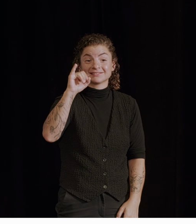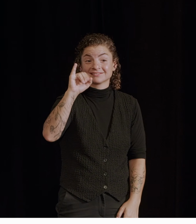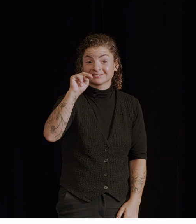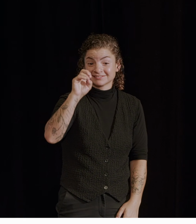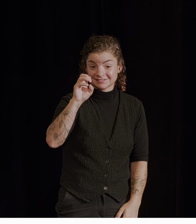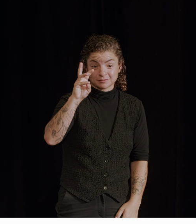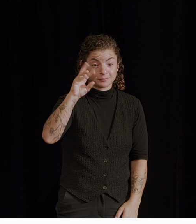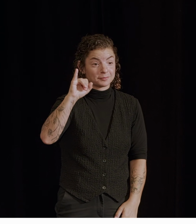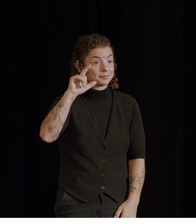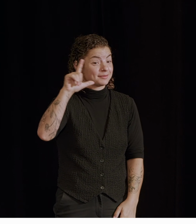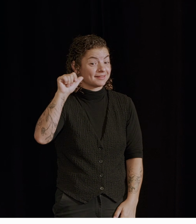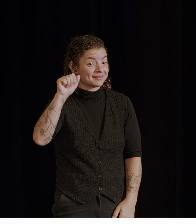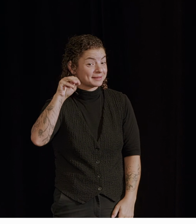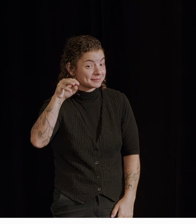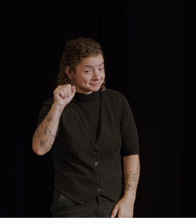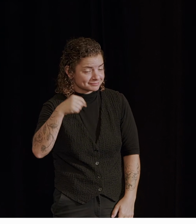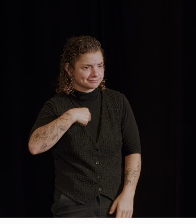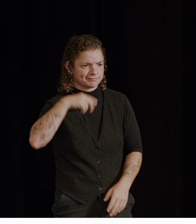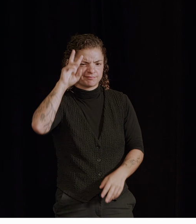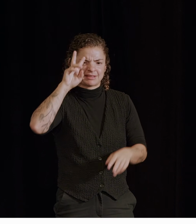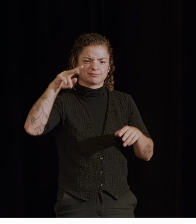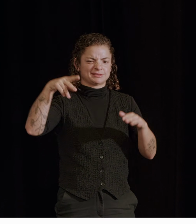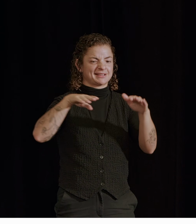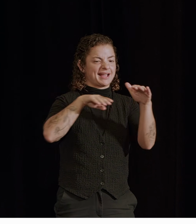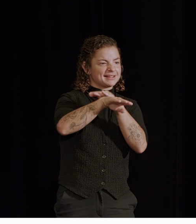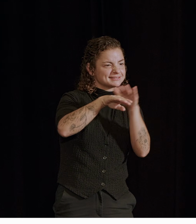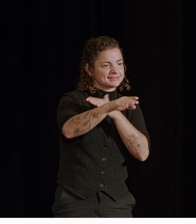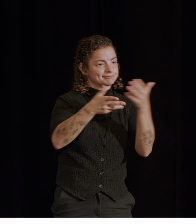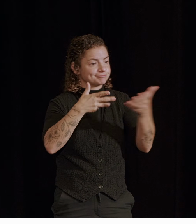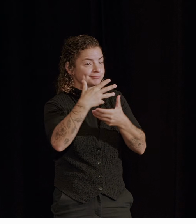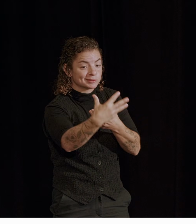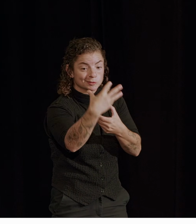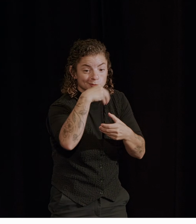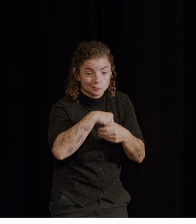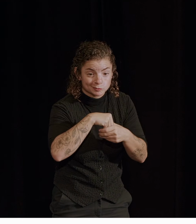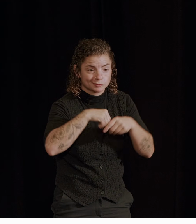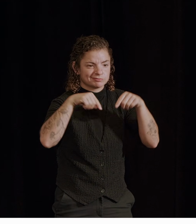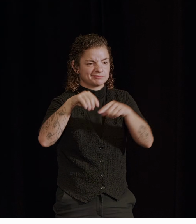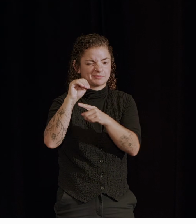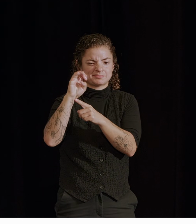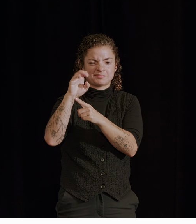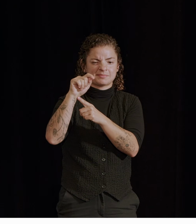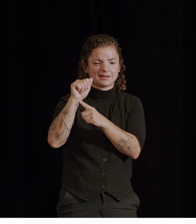of Accessibility and Engagement at Mehta, my pronouns are she, her, hers.